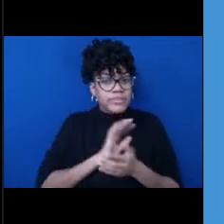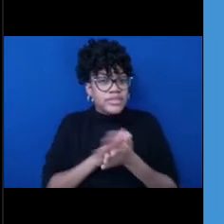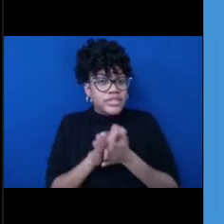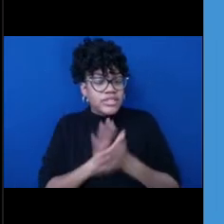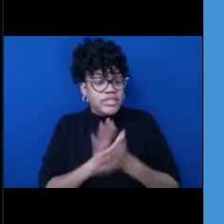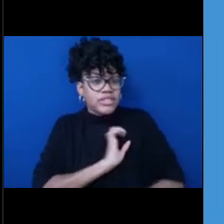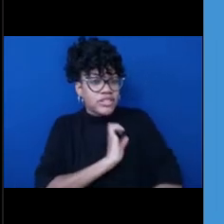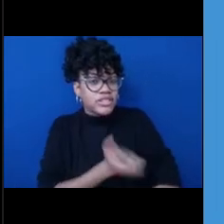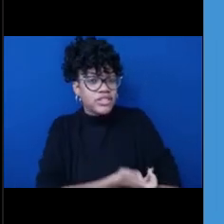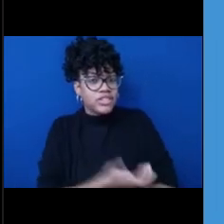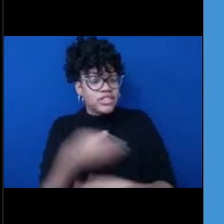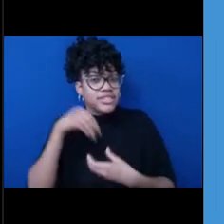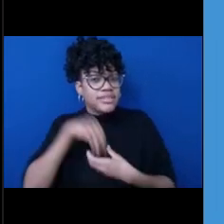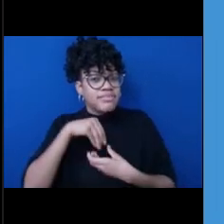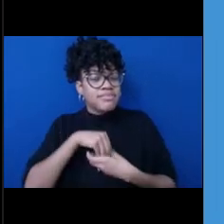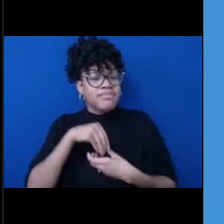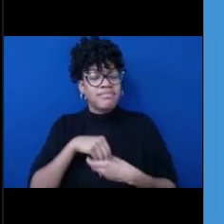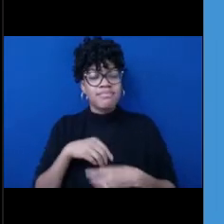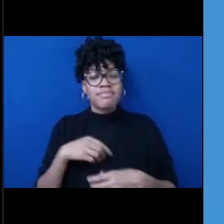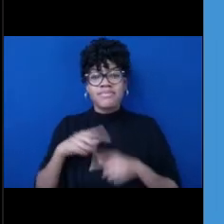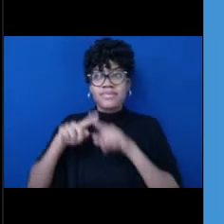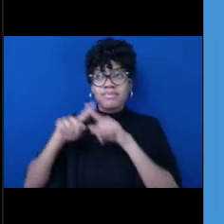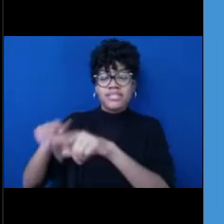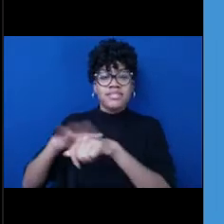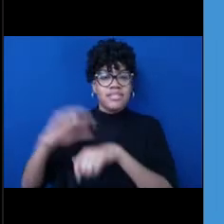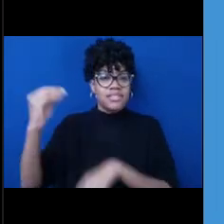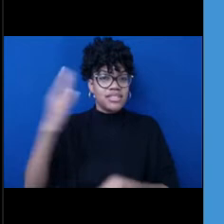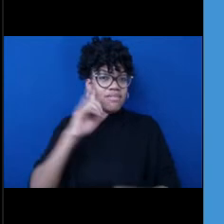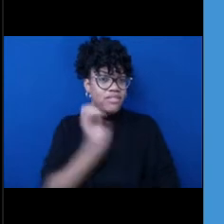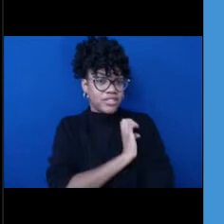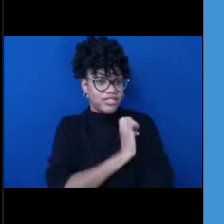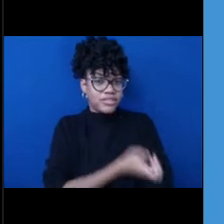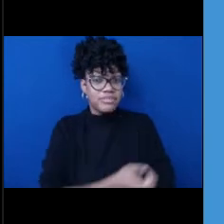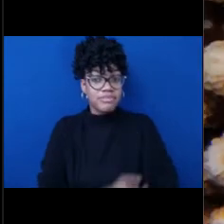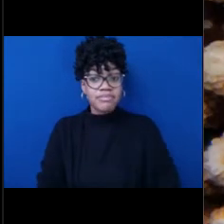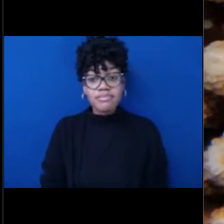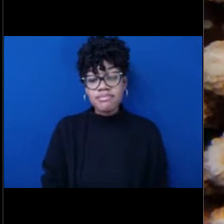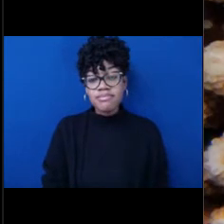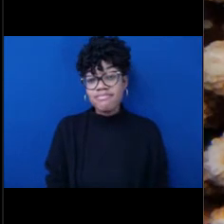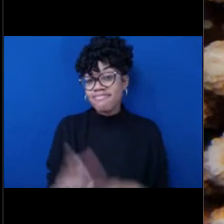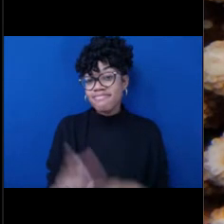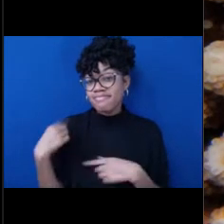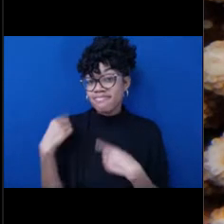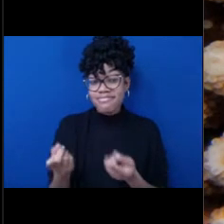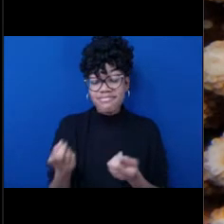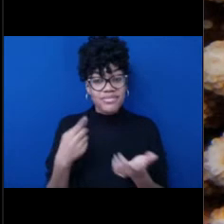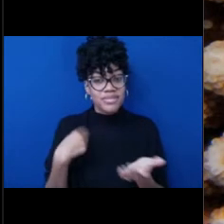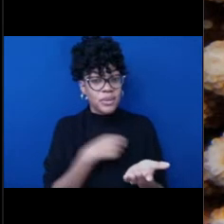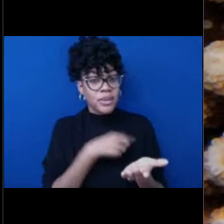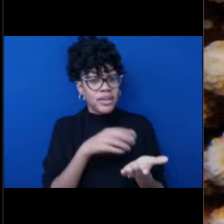to get their energy. So so far, what we have learned about the coral polyp